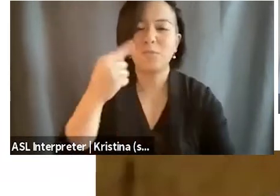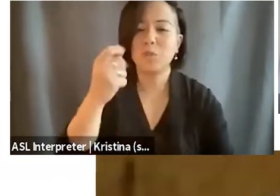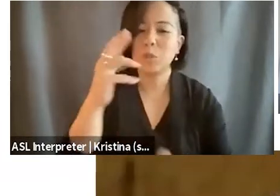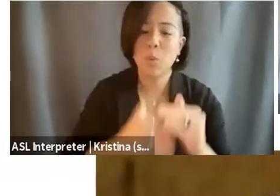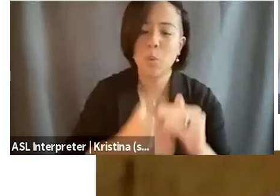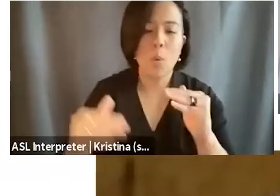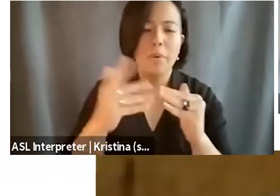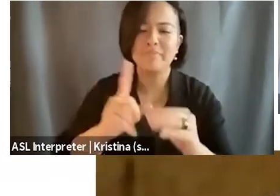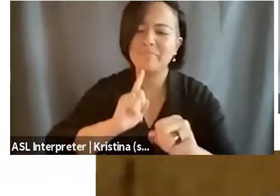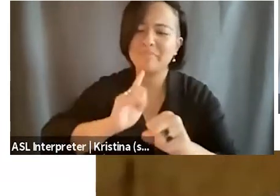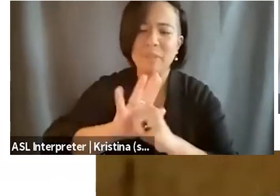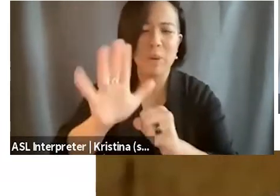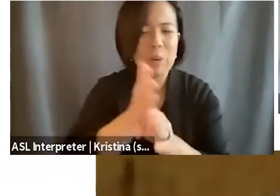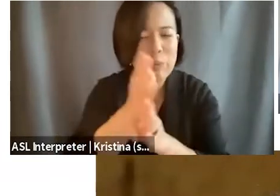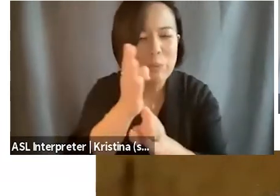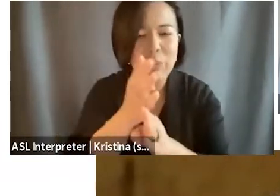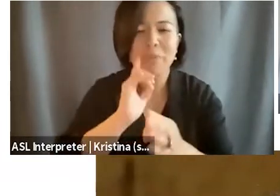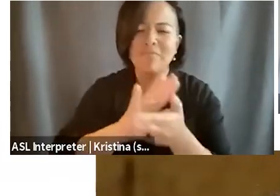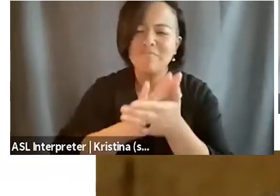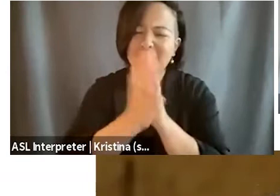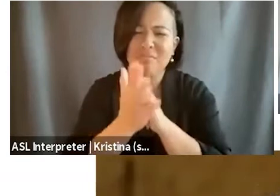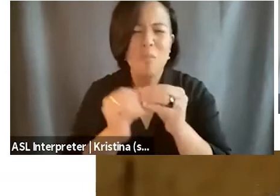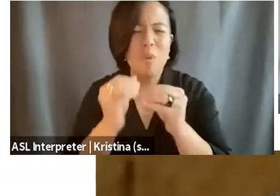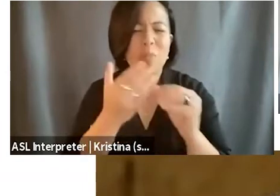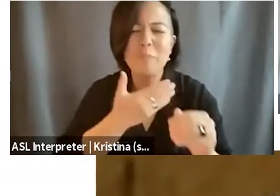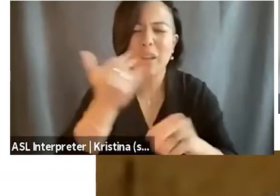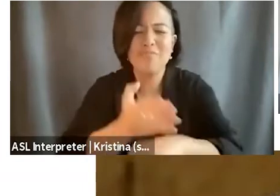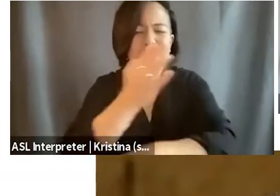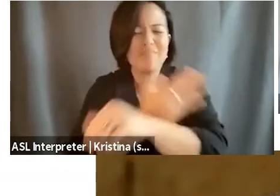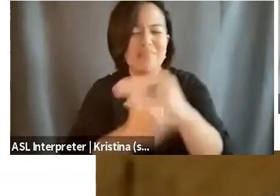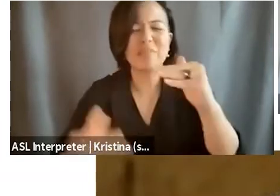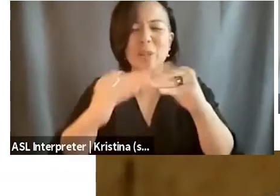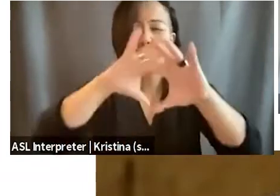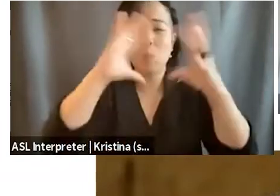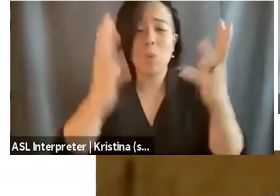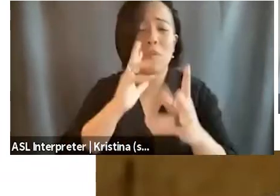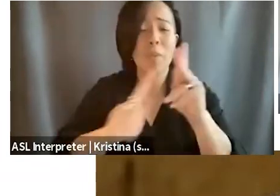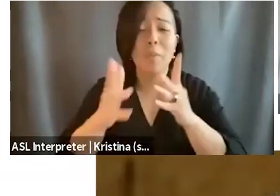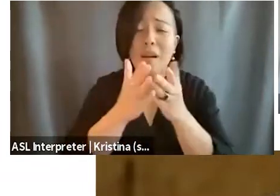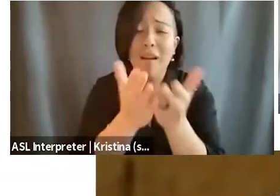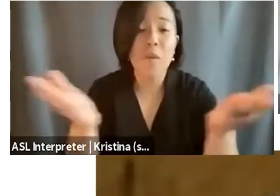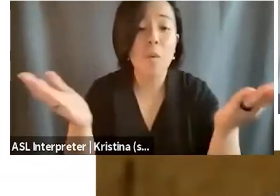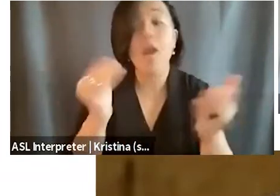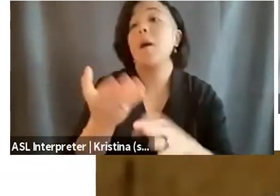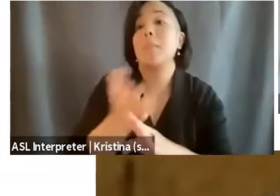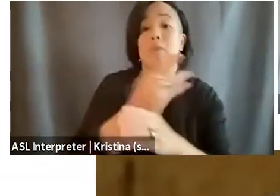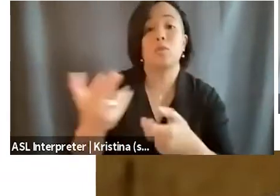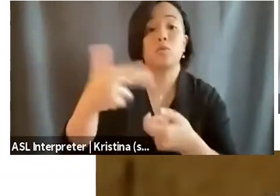She has dedicated a career to creating a better and more just world for people everywhere. And before joining FHI 360, Dr. San Martin was the CEO and president of Plan